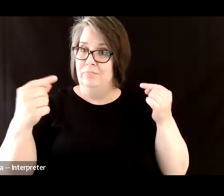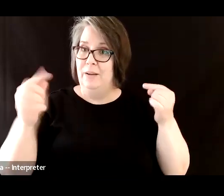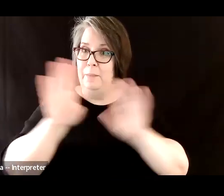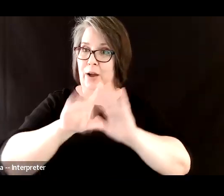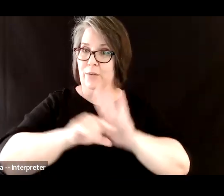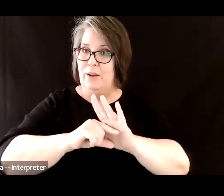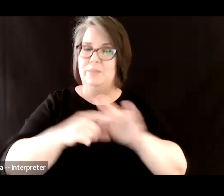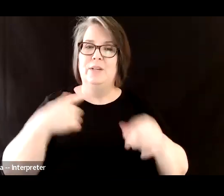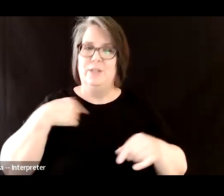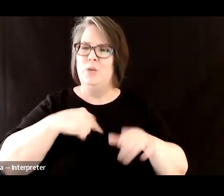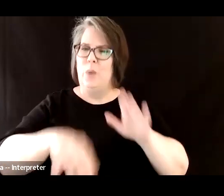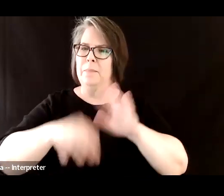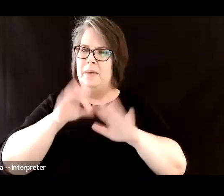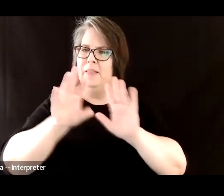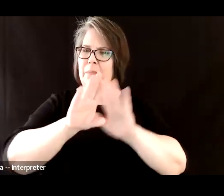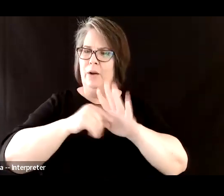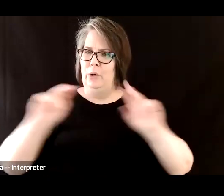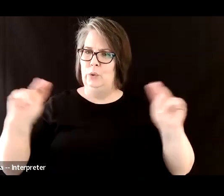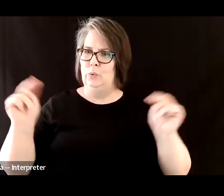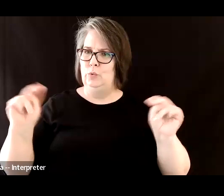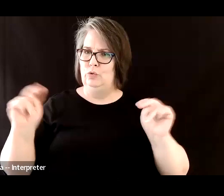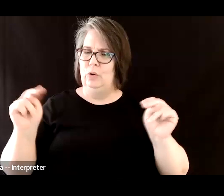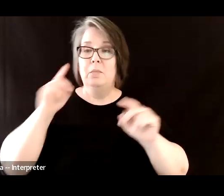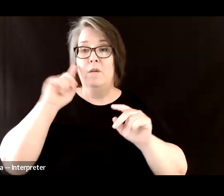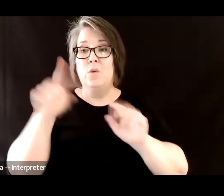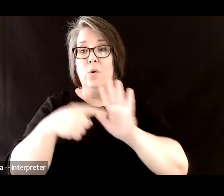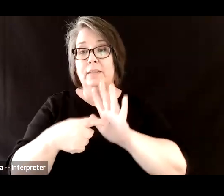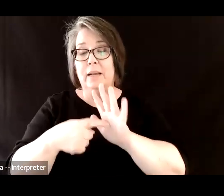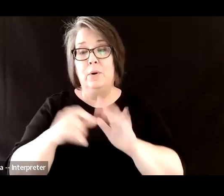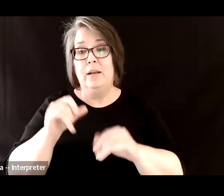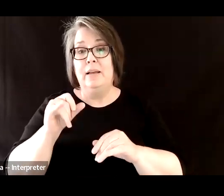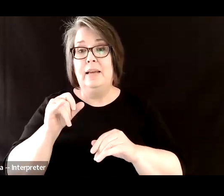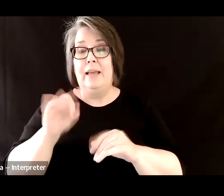It should be pretty neutral. For instance in the screenshot I